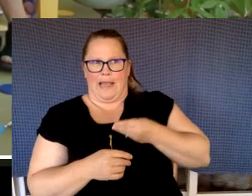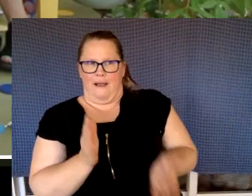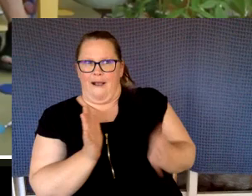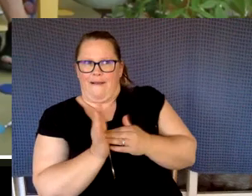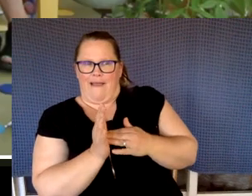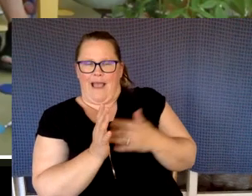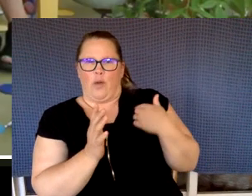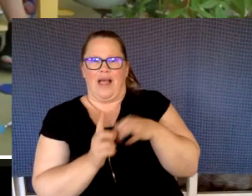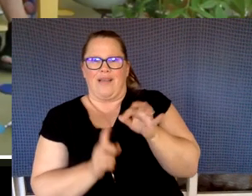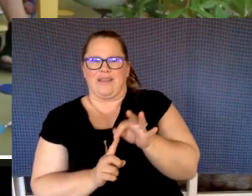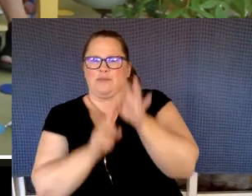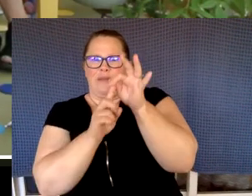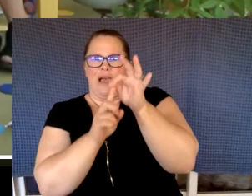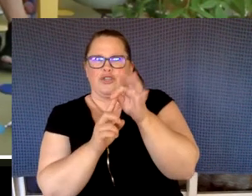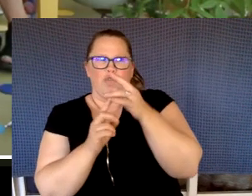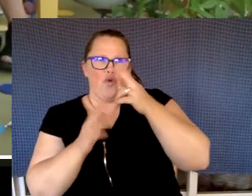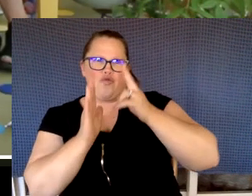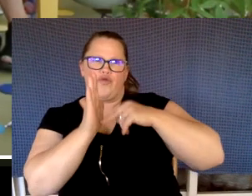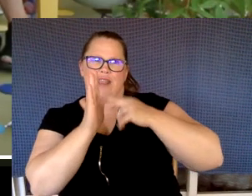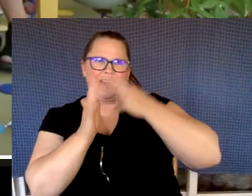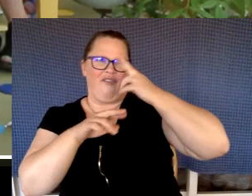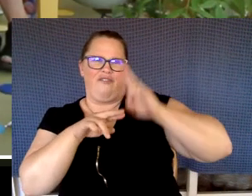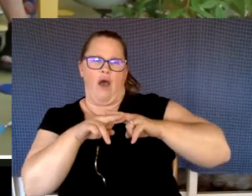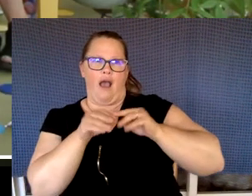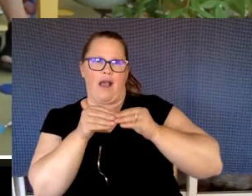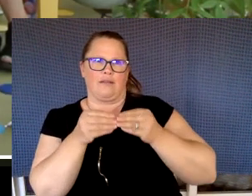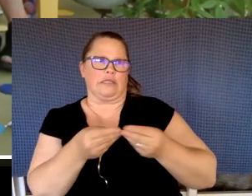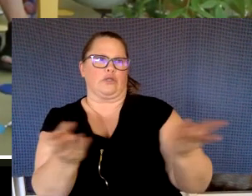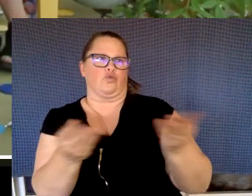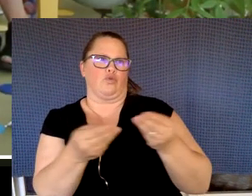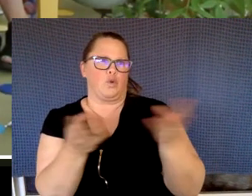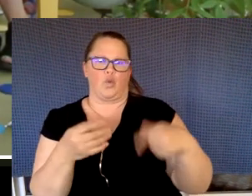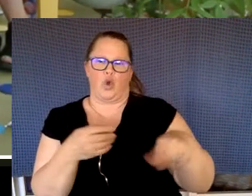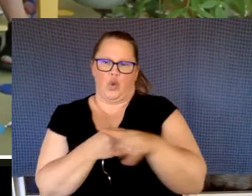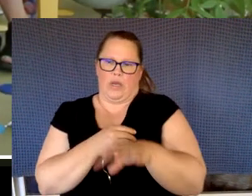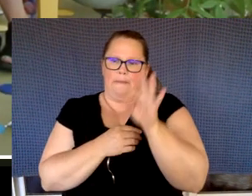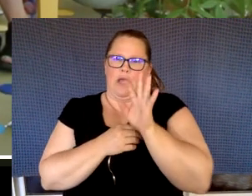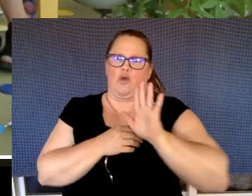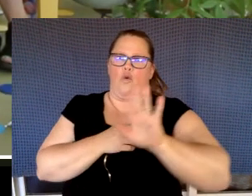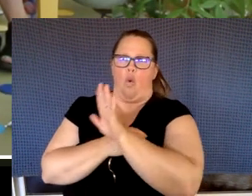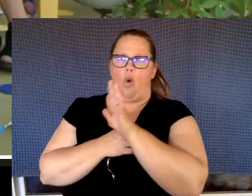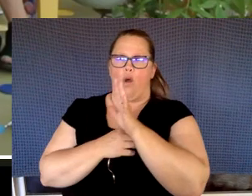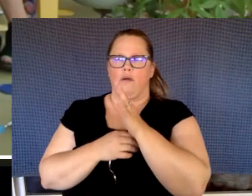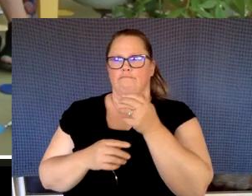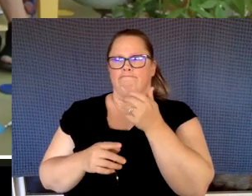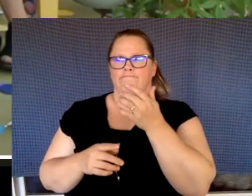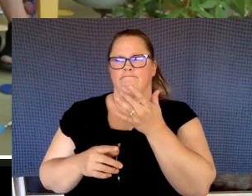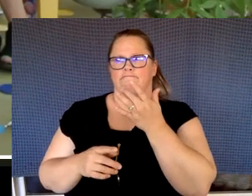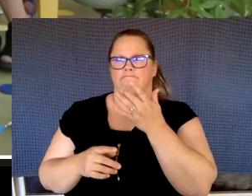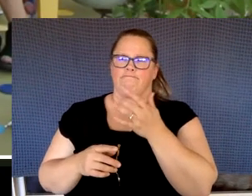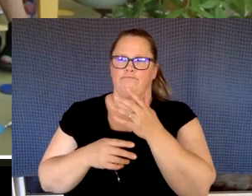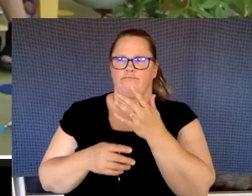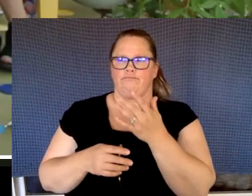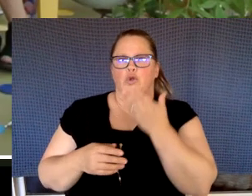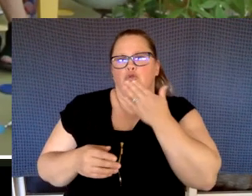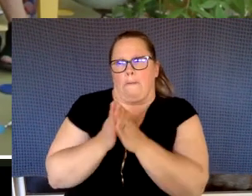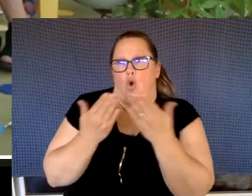special Reading is Fun distribution where you get to choose a book of your own. Oh my gosh that sounds wonderful and